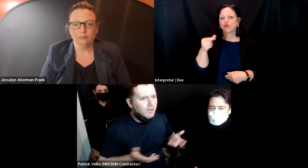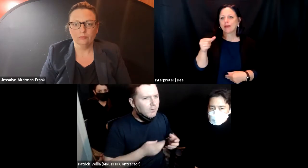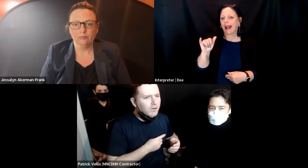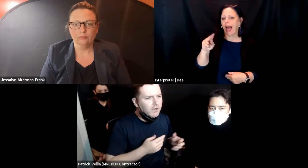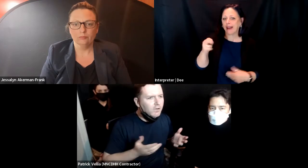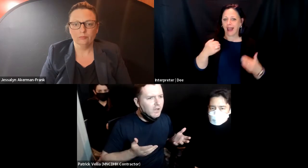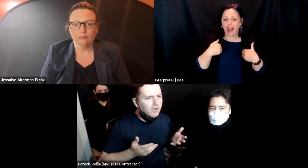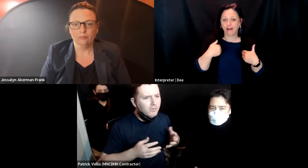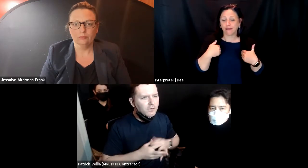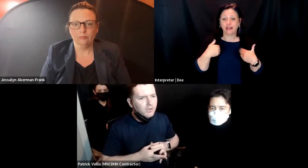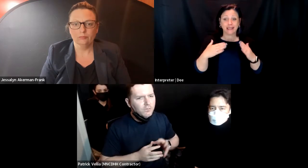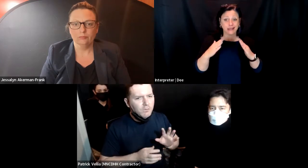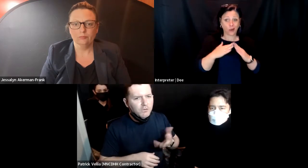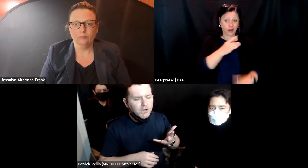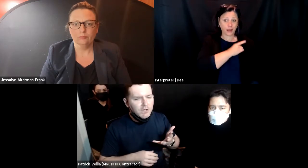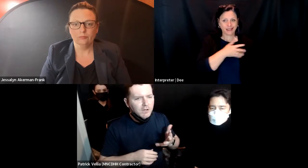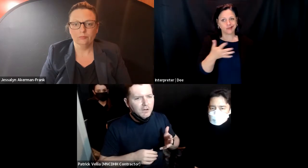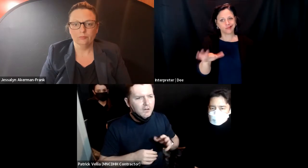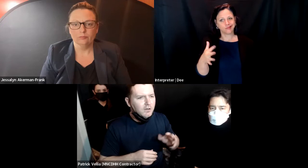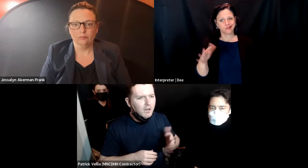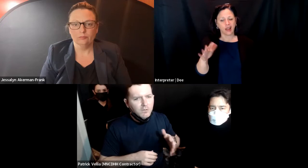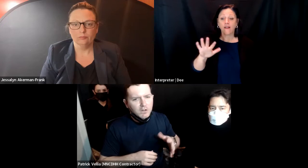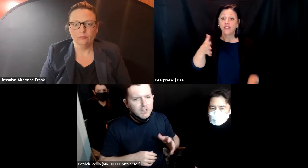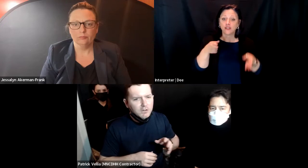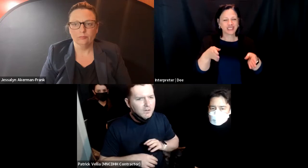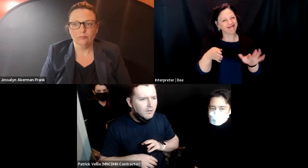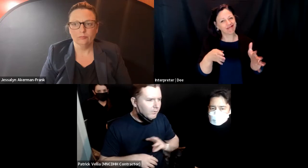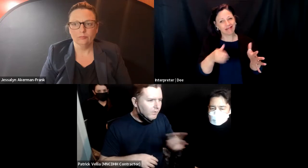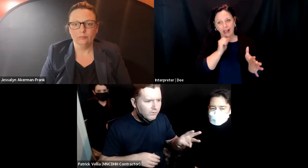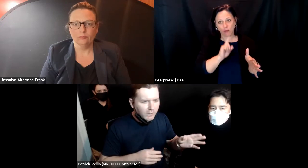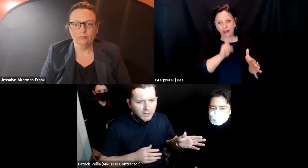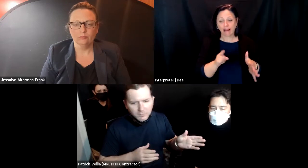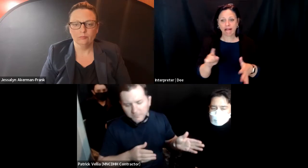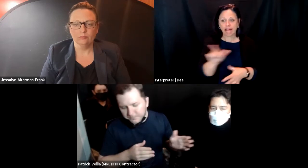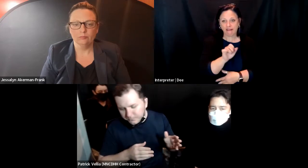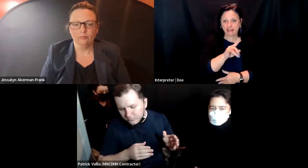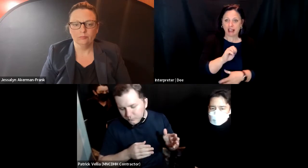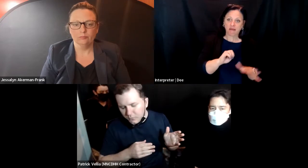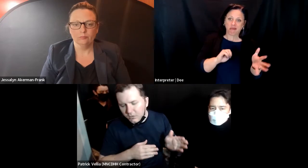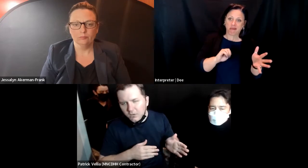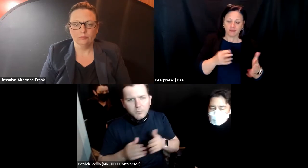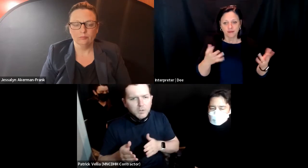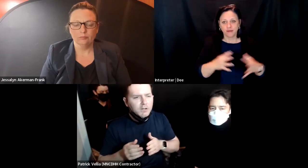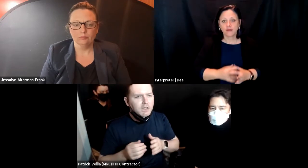Because in St. Paul, you've got a little -- you've gotten a little ahead of Minneapolis because in St. Paul you have signals for all the crosswalks for the green line. And here in downtown, Fifth Street, not really.